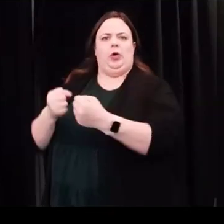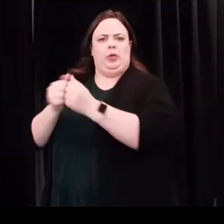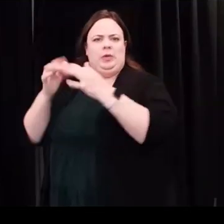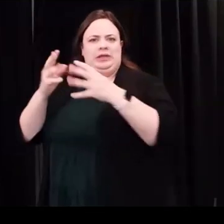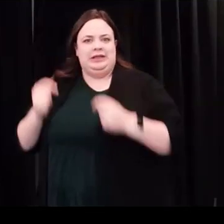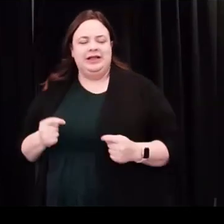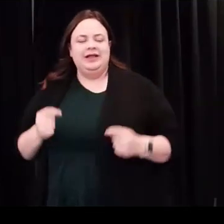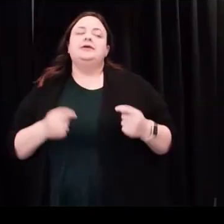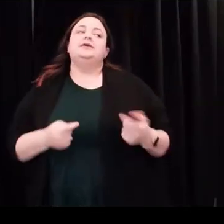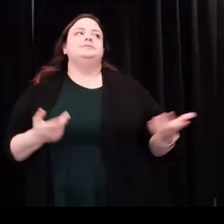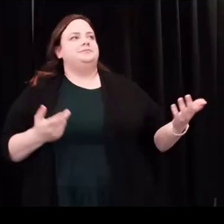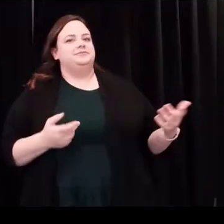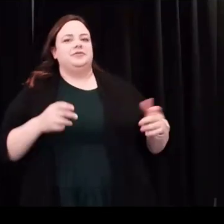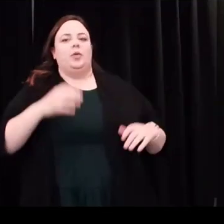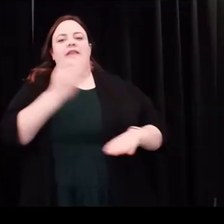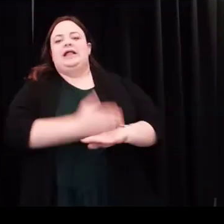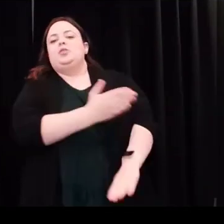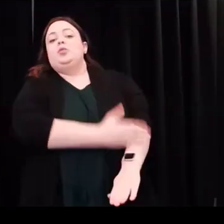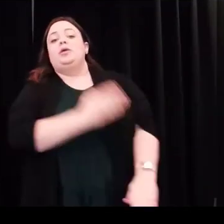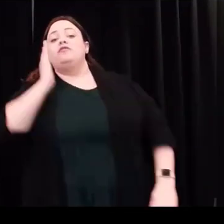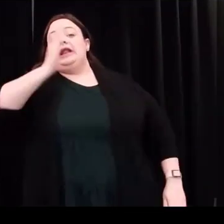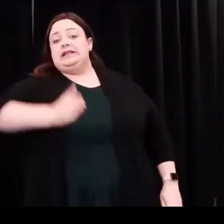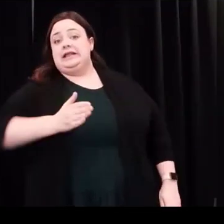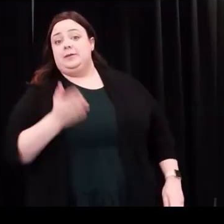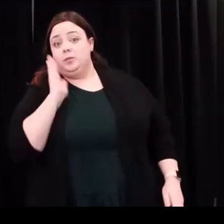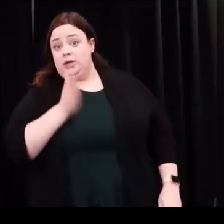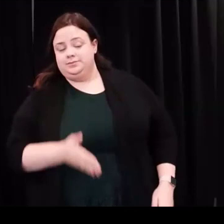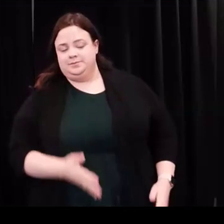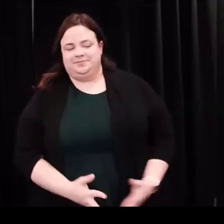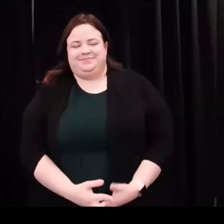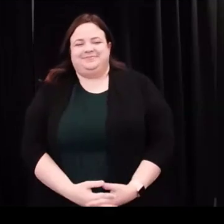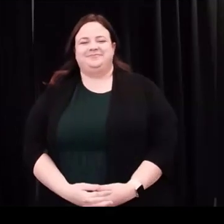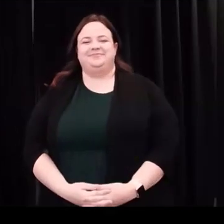We'll have to, that's an improvement for next time. All right, so we have these